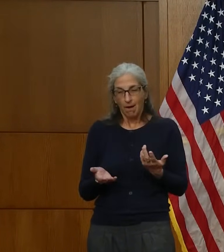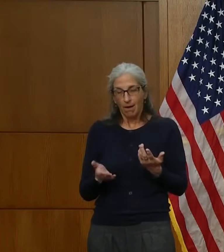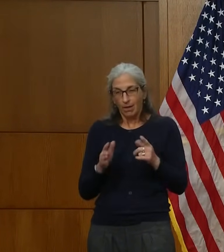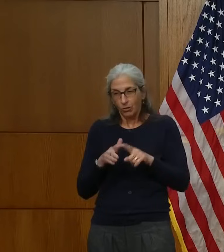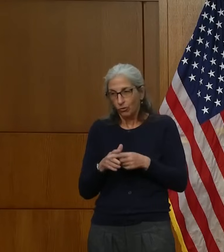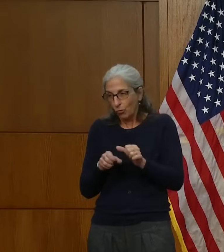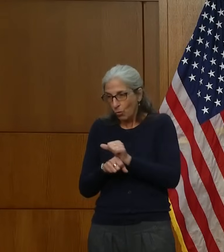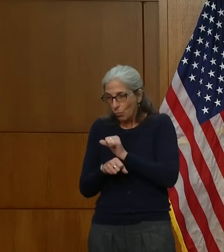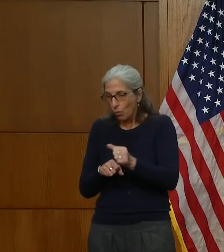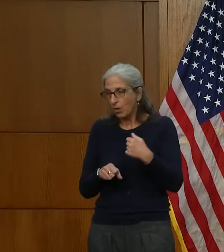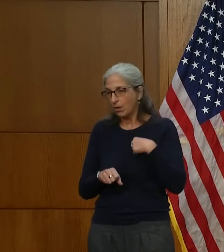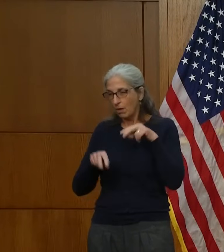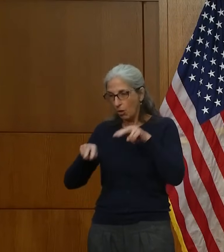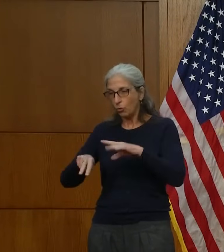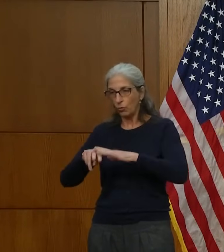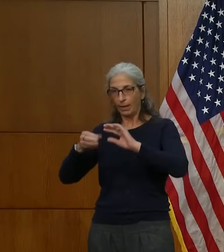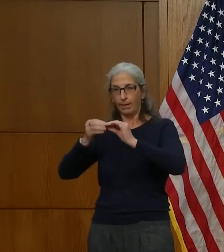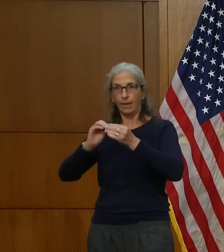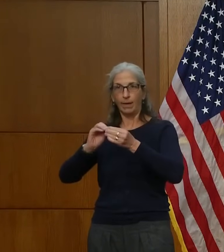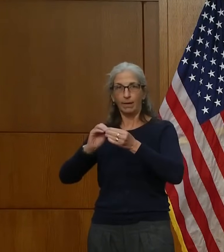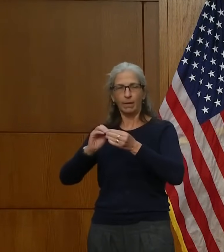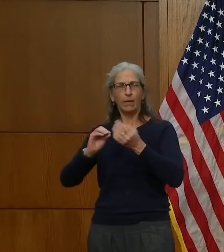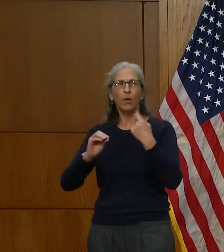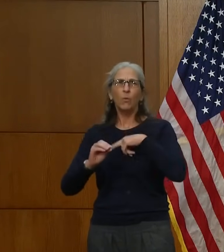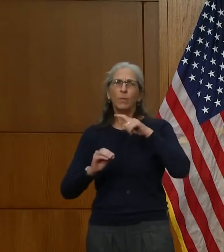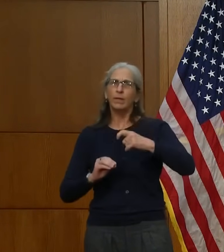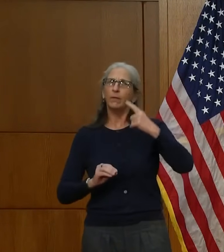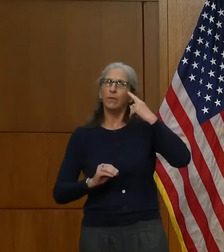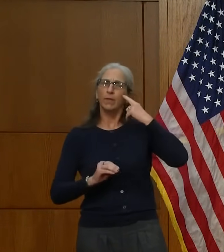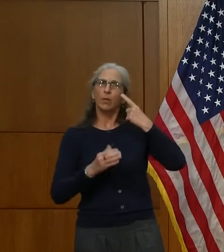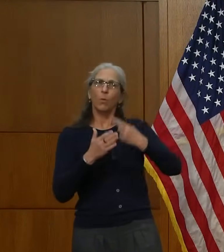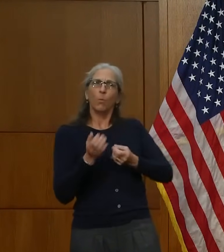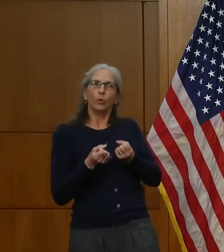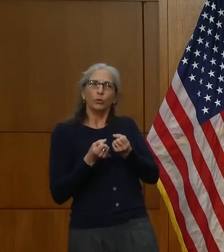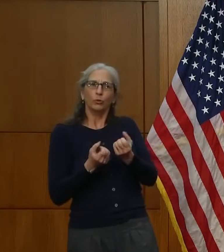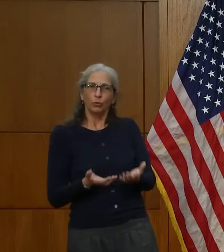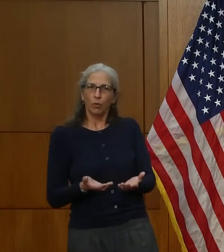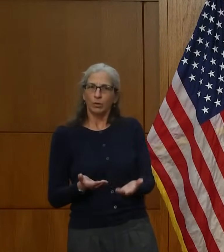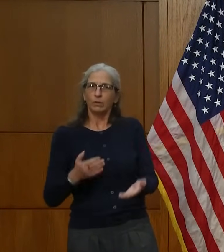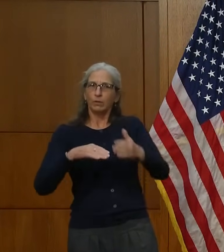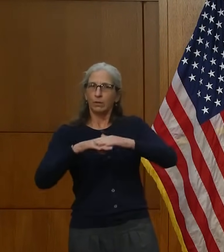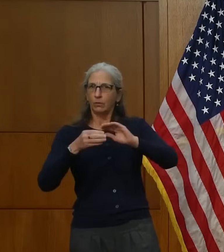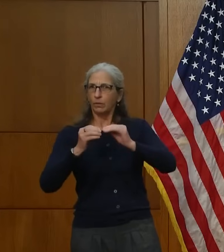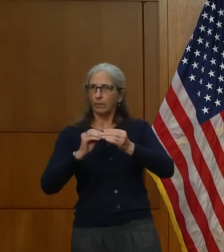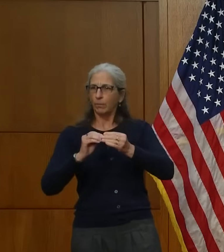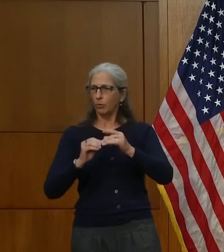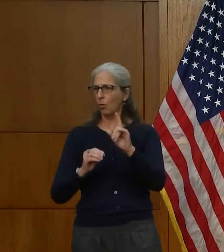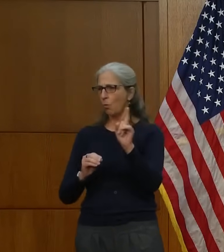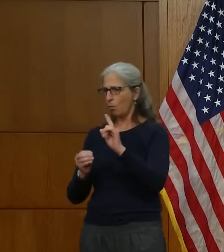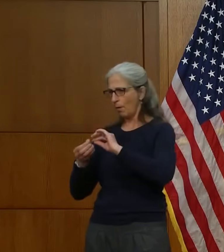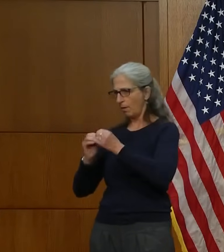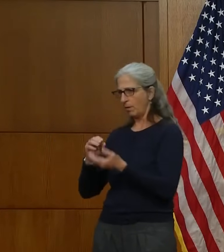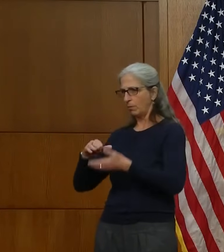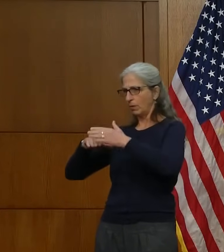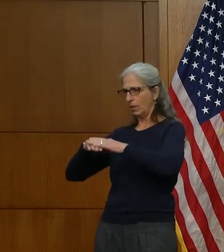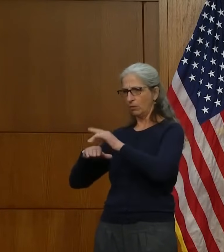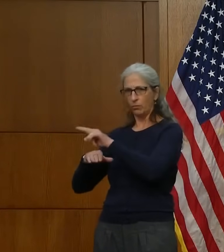LOOK AT THIS AND I GET UP EVERY DAY, AND IT'S ALL ABOUT LOOKING AT THE DATA. ON DHE, AND THE